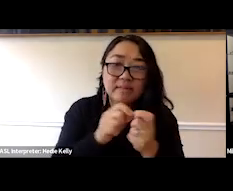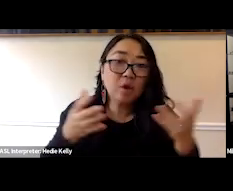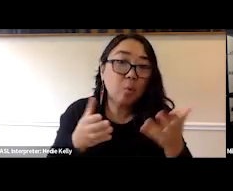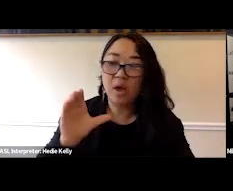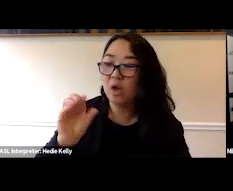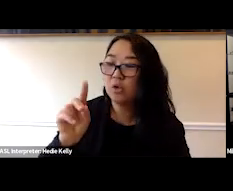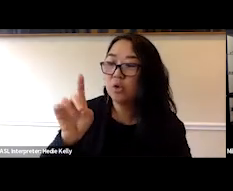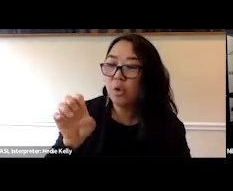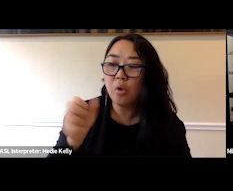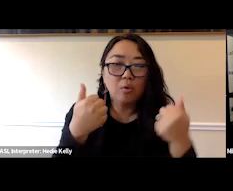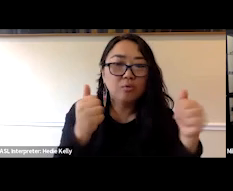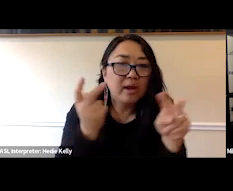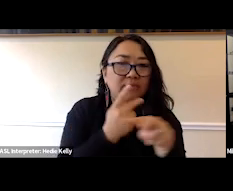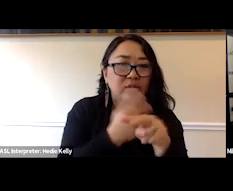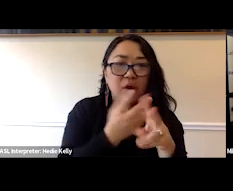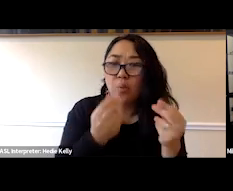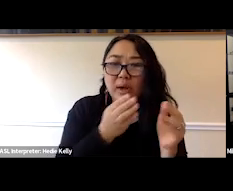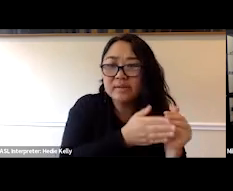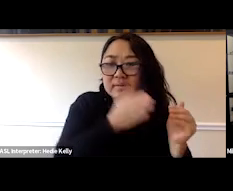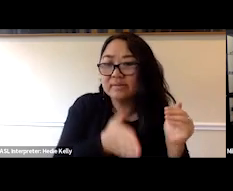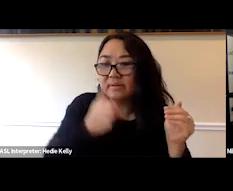the next field and these are how these fields appear in the code.